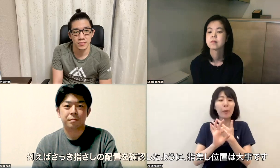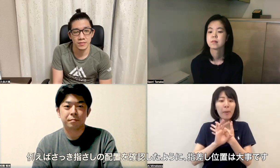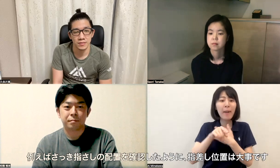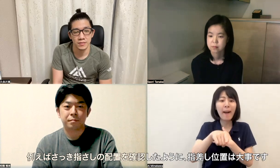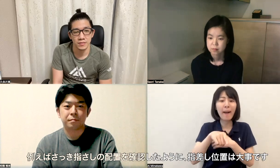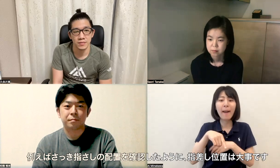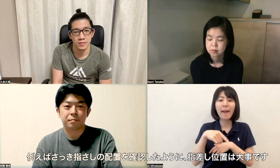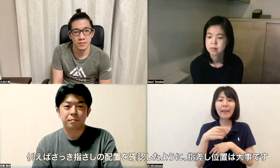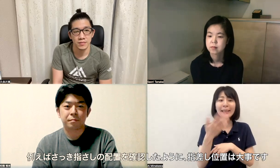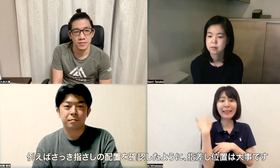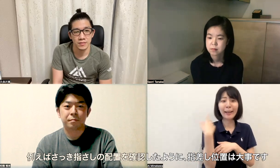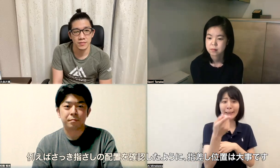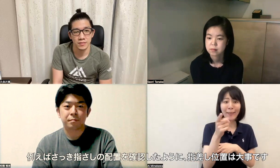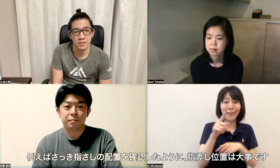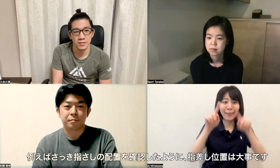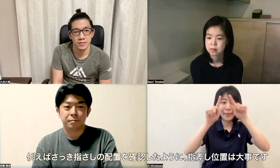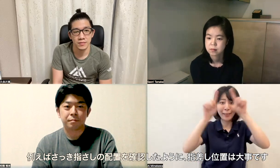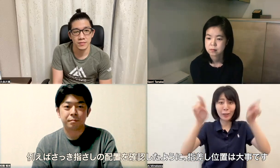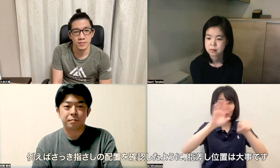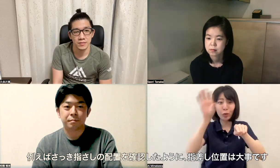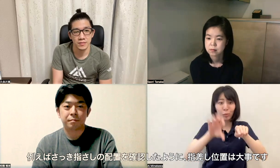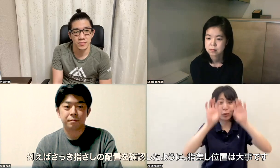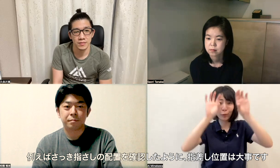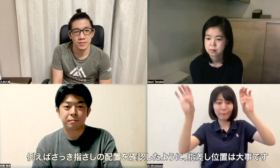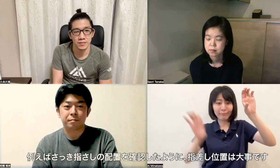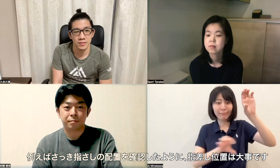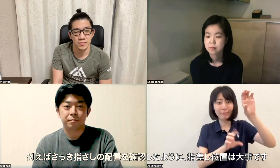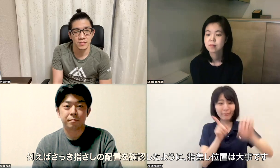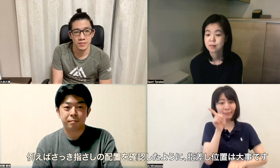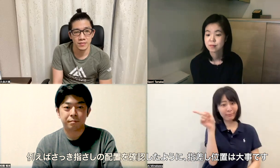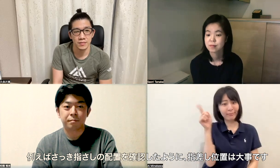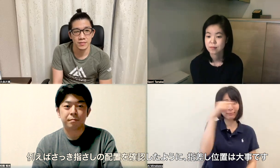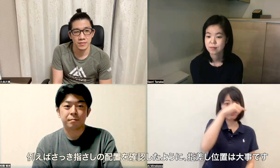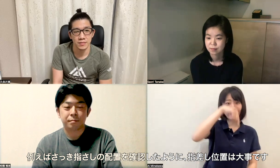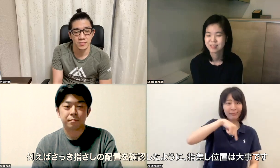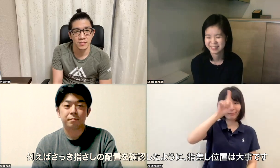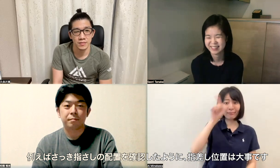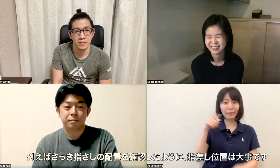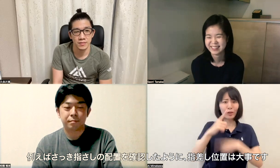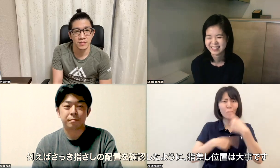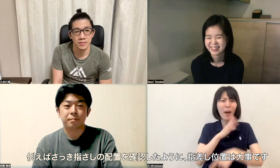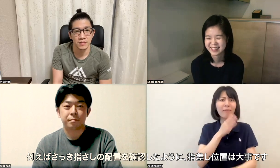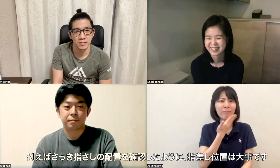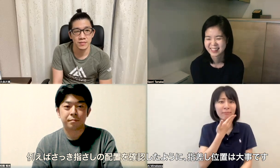As we checked earlier, the pointing position is important.